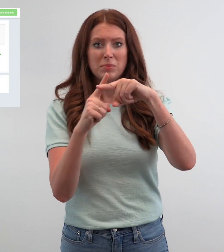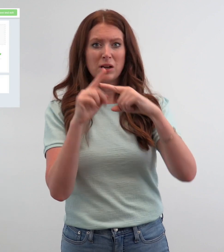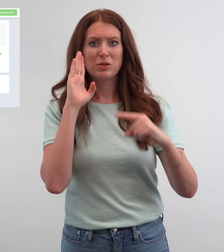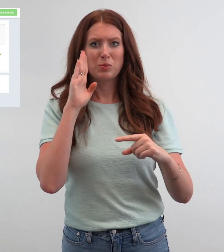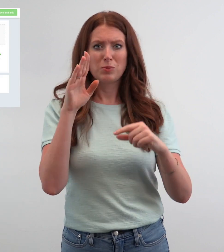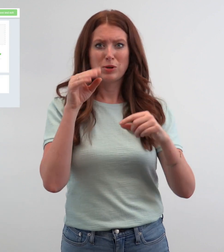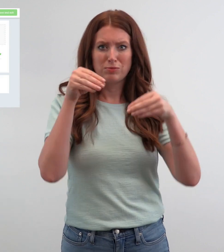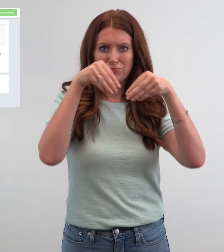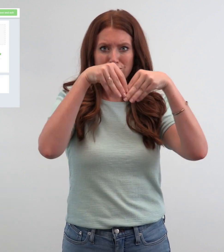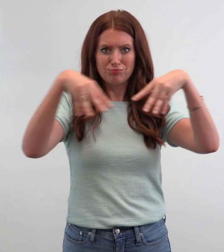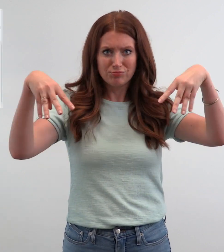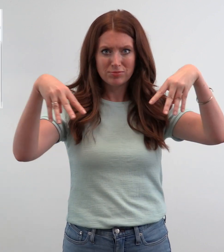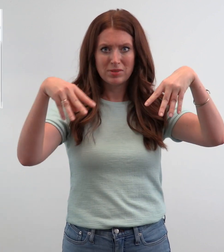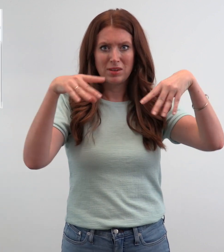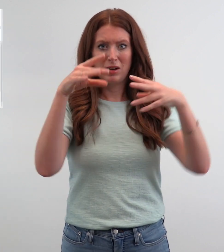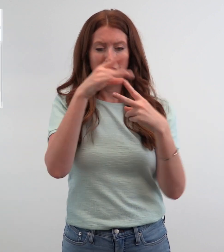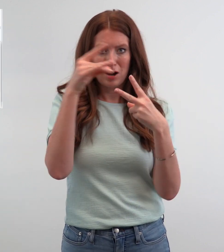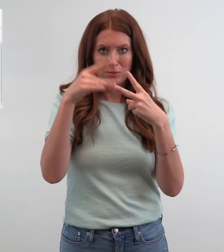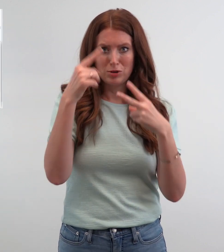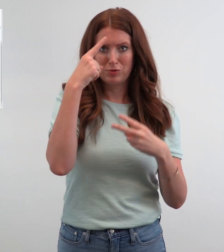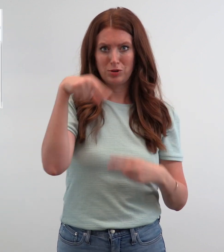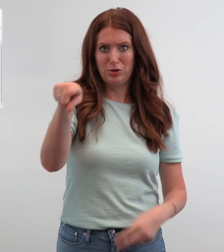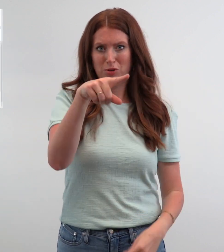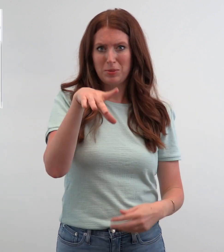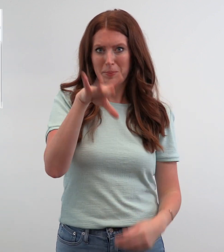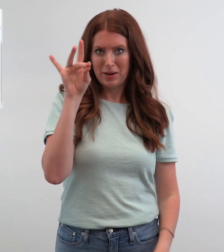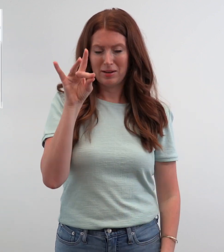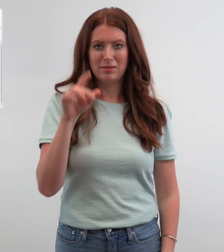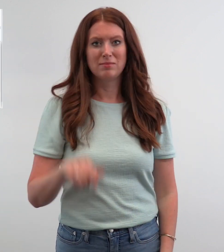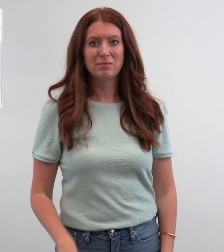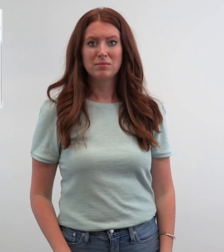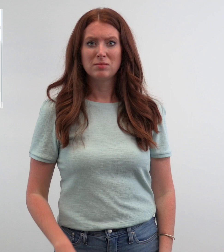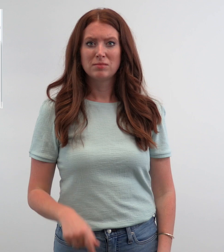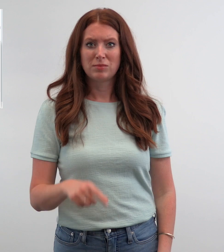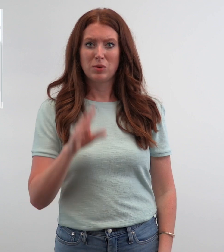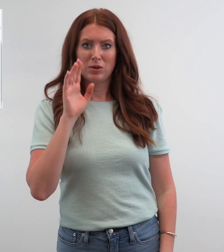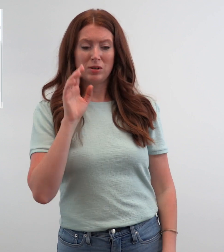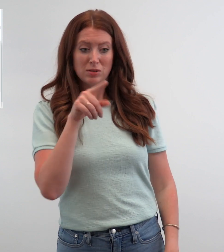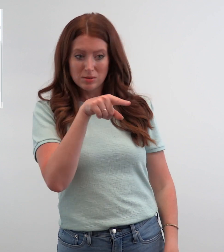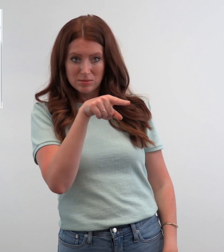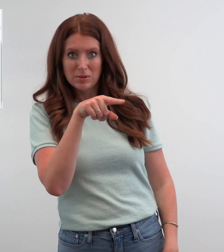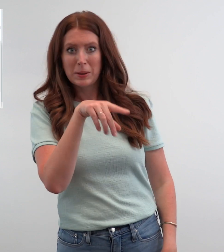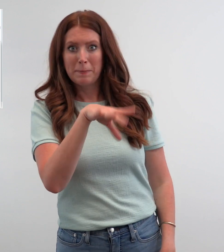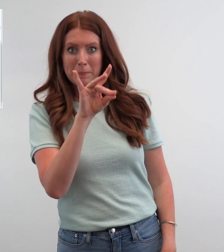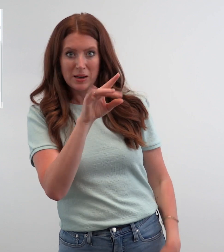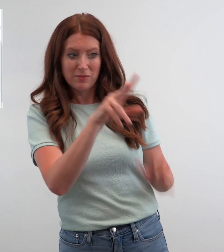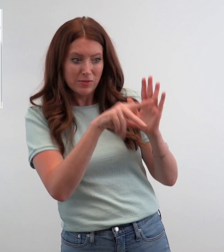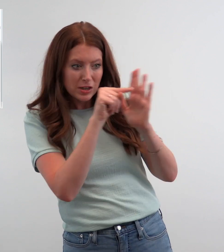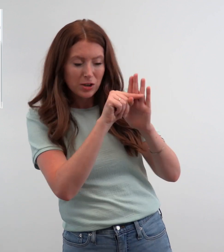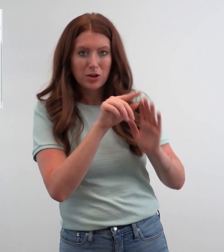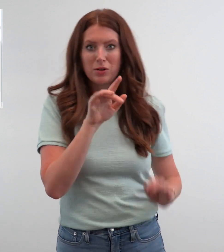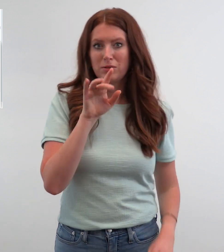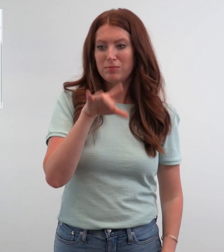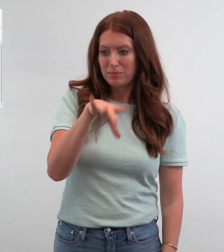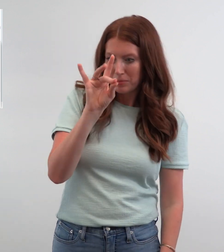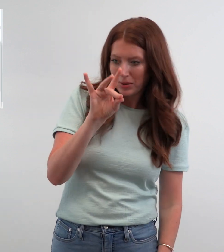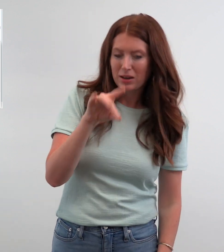plus. The plus will open up a menu option for you, you can select videos, you can